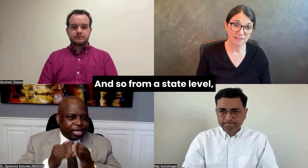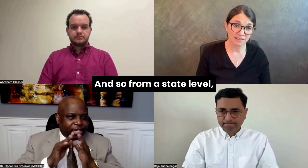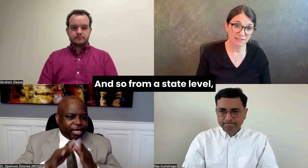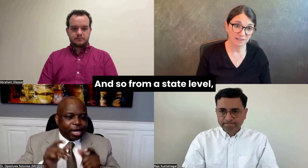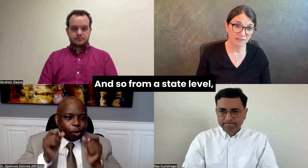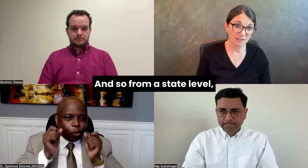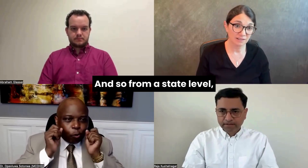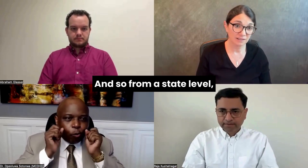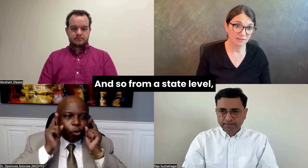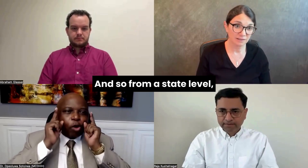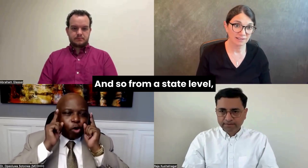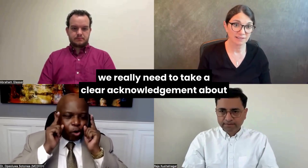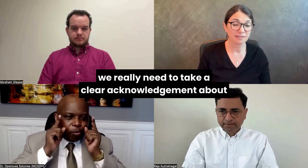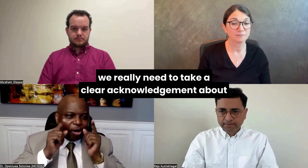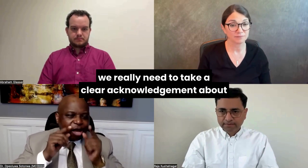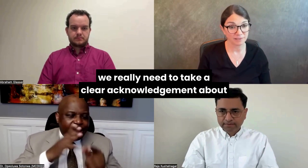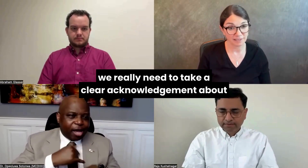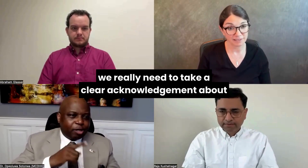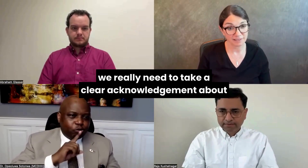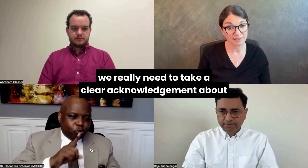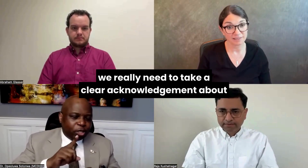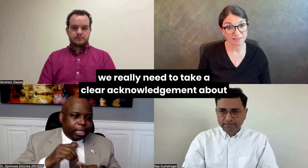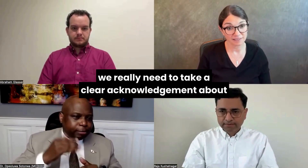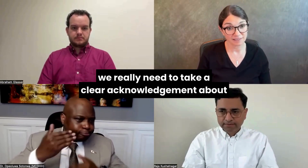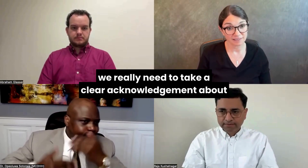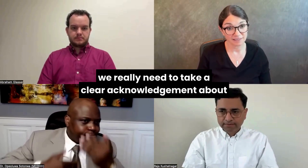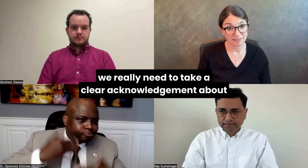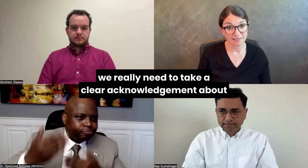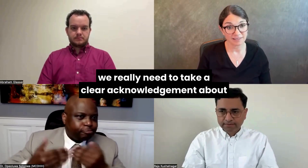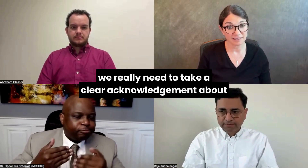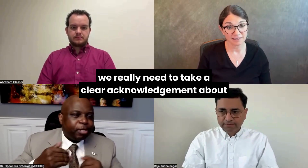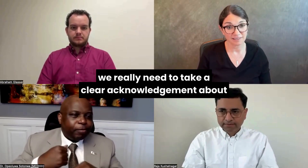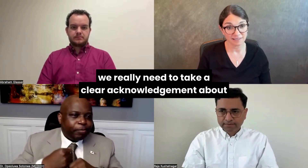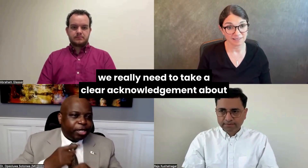we really need to take a clear acknowledgement about